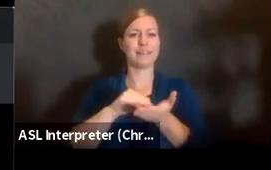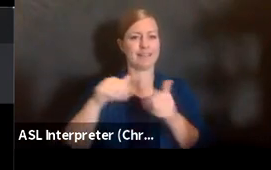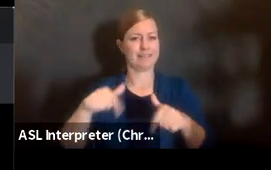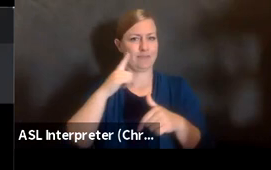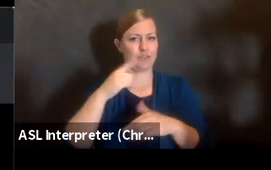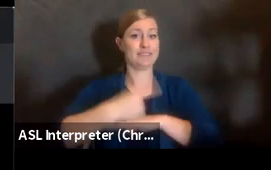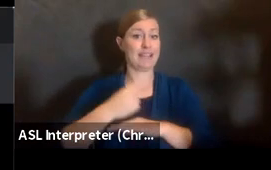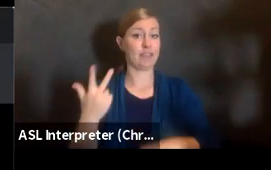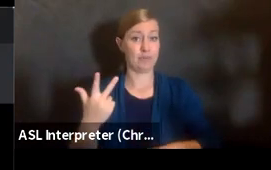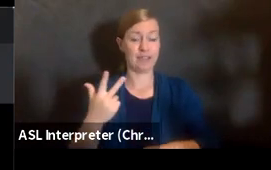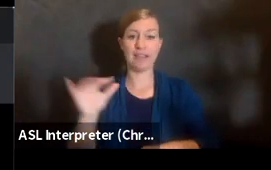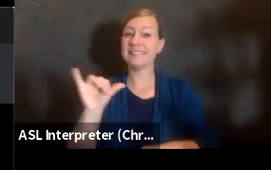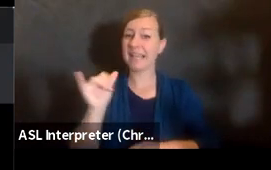ESD 113 - Andrew Hickman: And just like yesterday, we're looking at